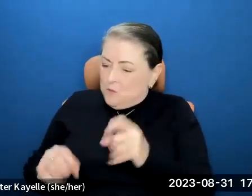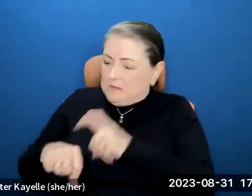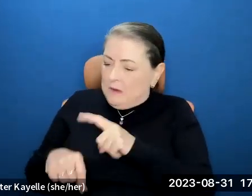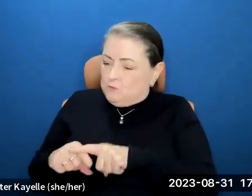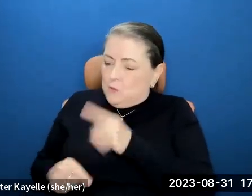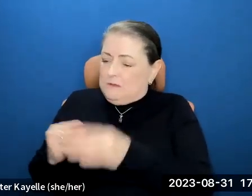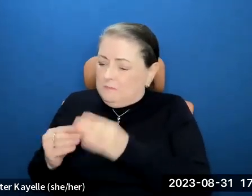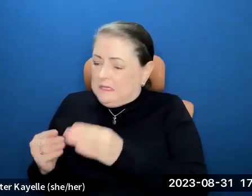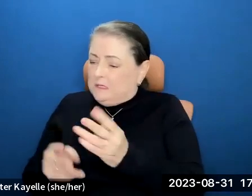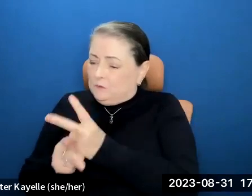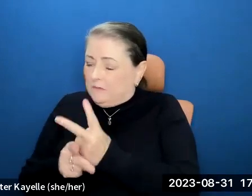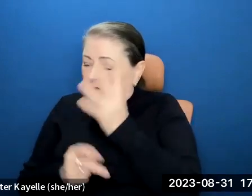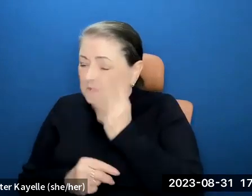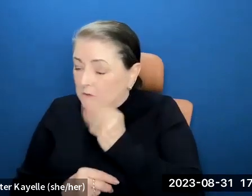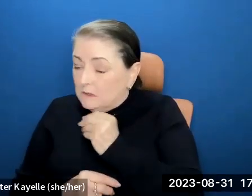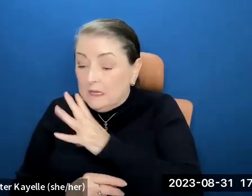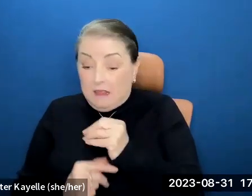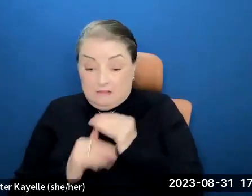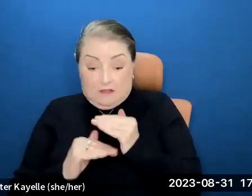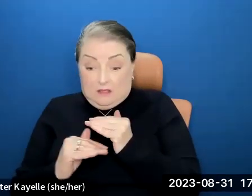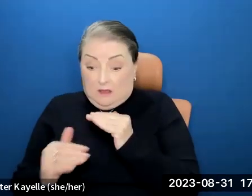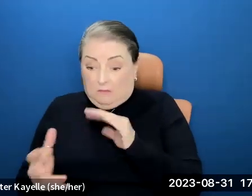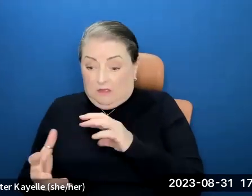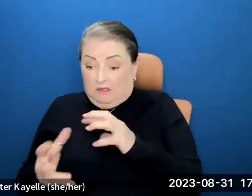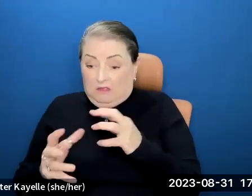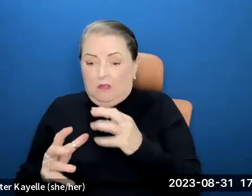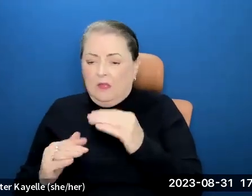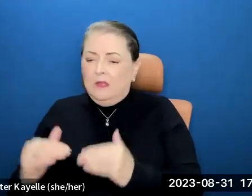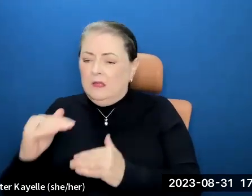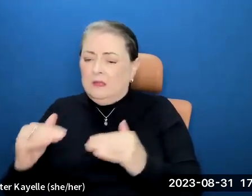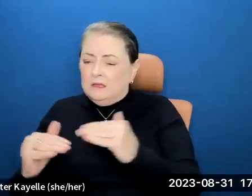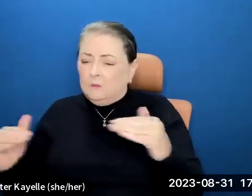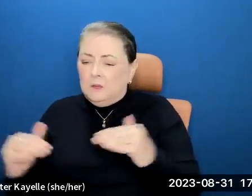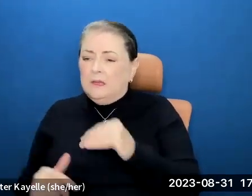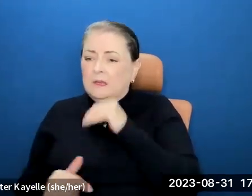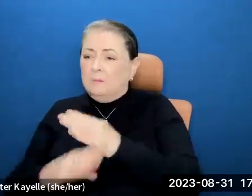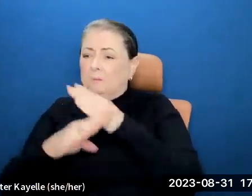supervised experience and this limitation can cause inequities and barriers to becoming licensed